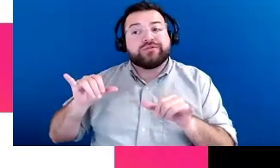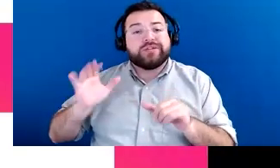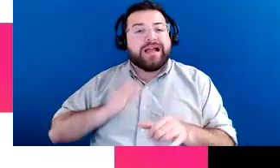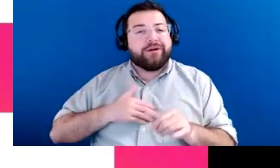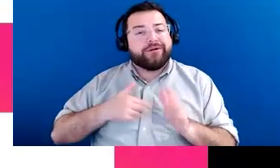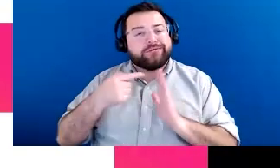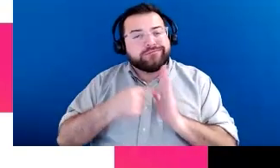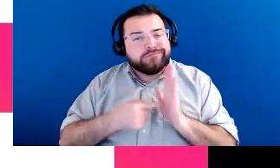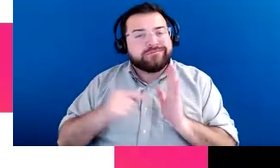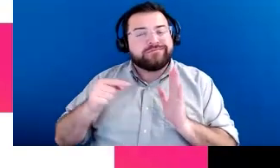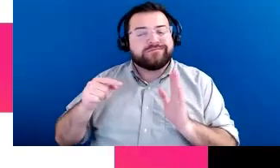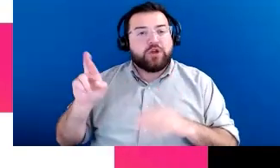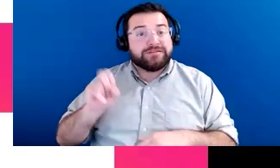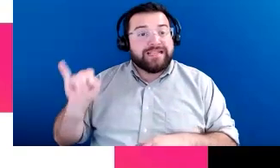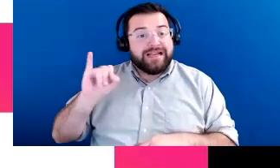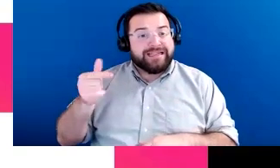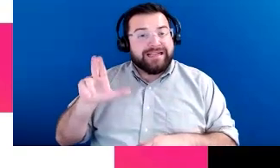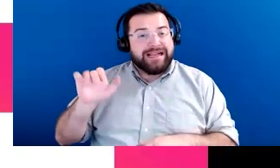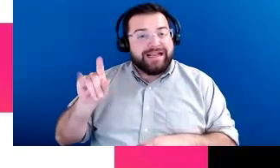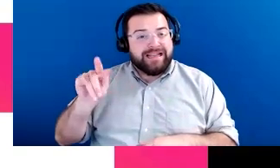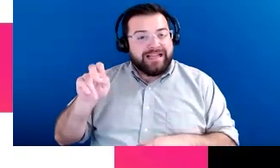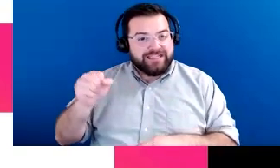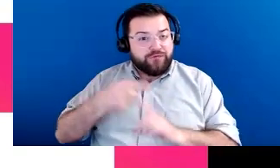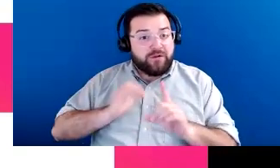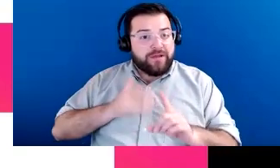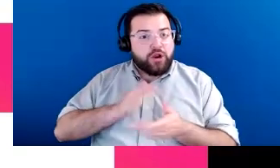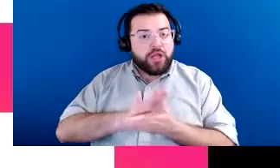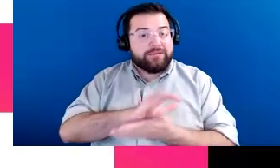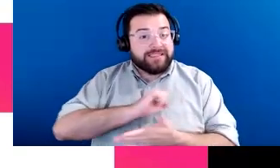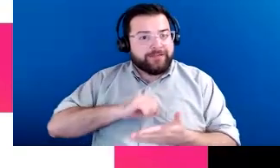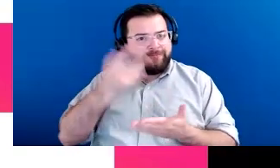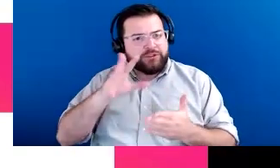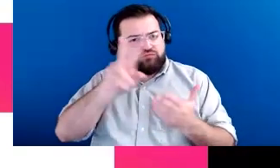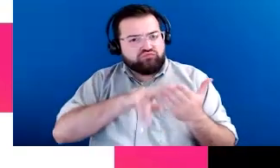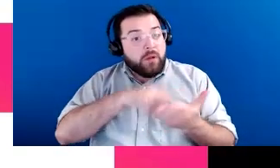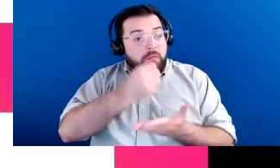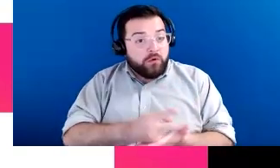that our Academic Senate, have, approved say that the courses